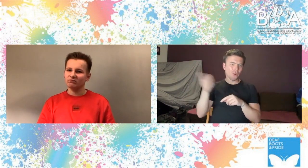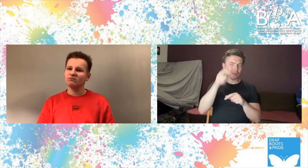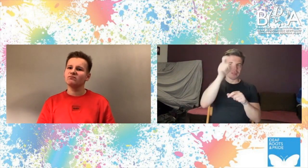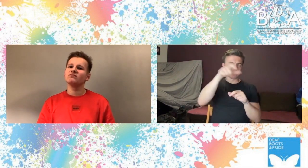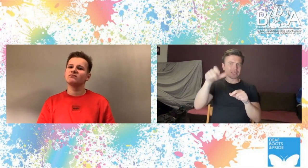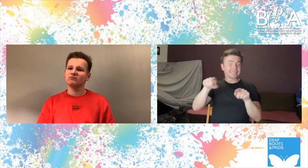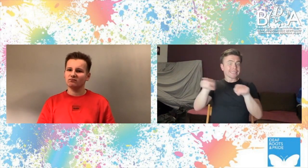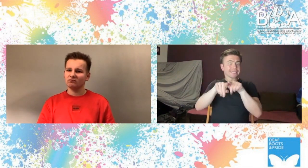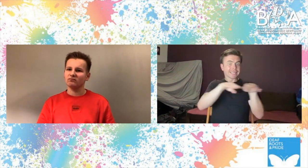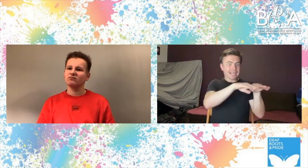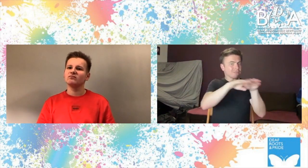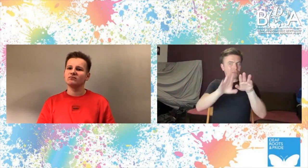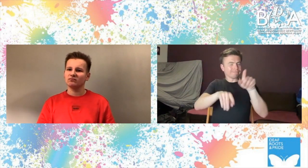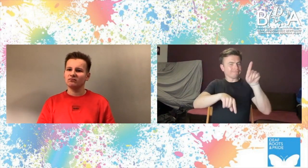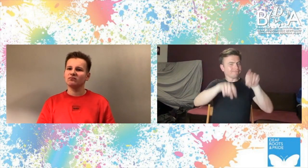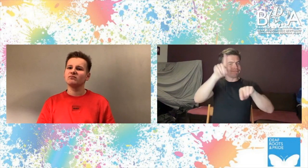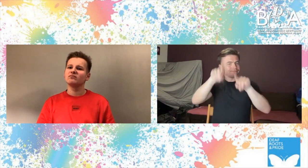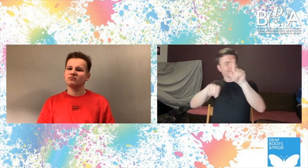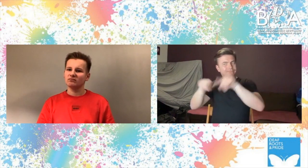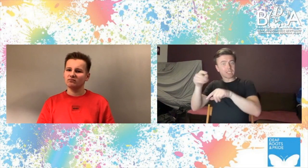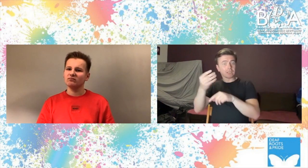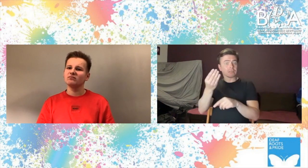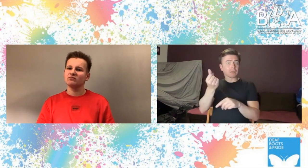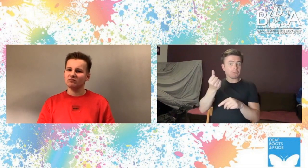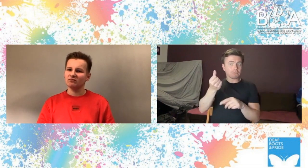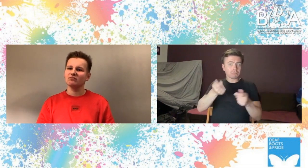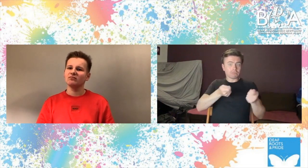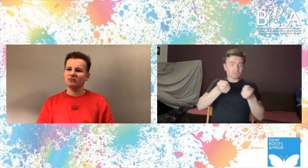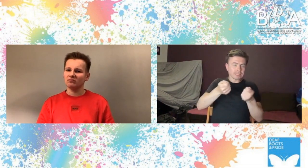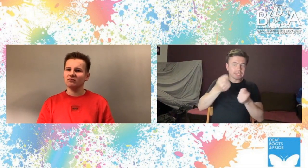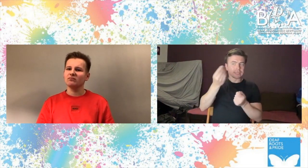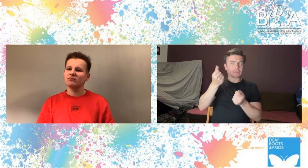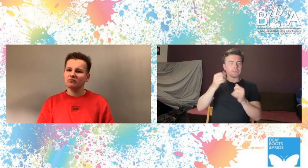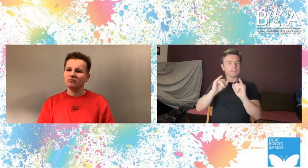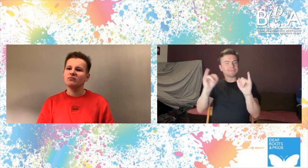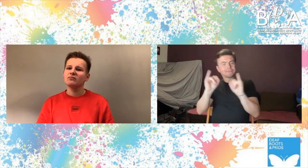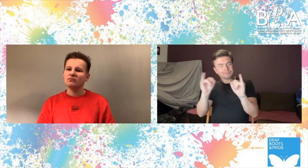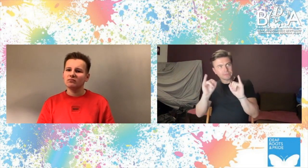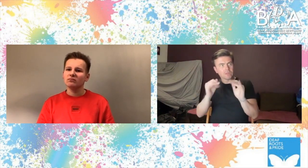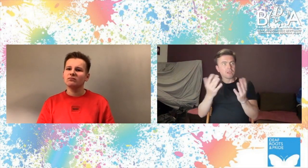Not everybody is the same. For some people they can cope with it, some people